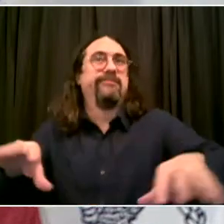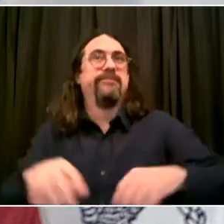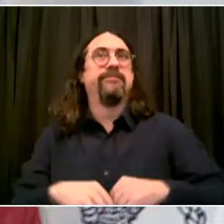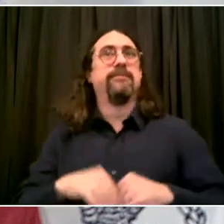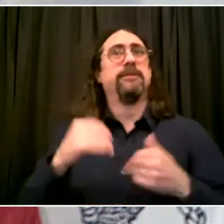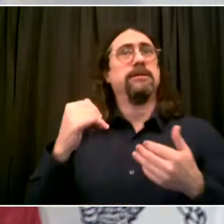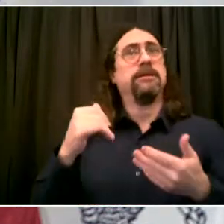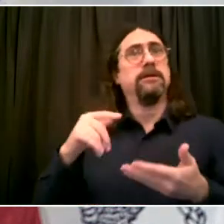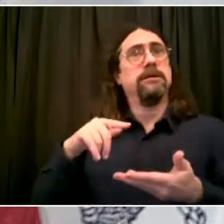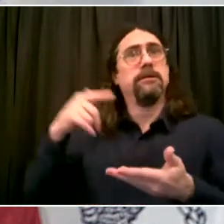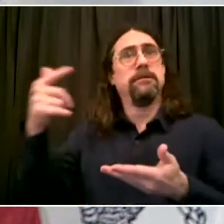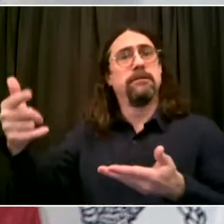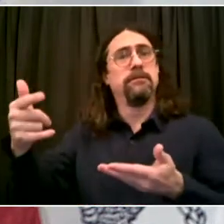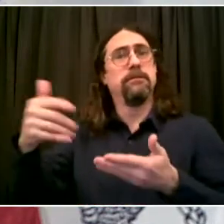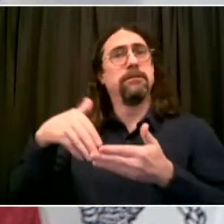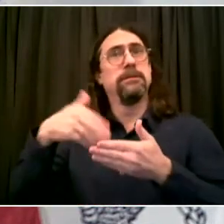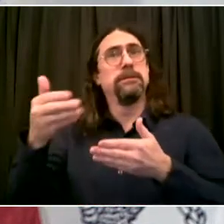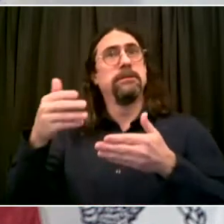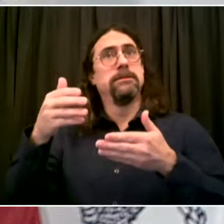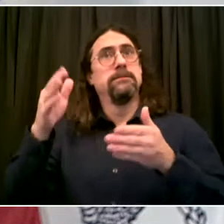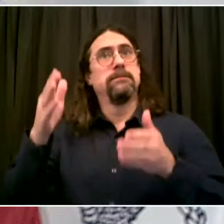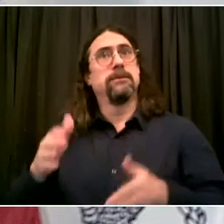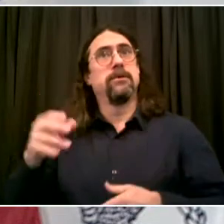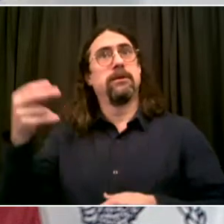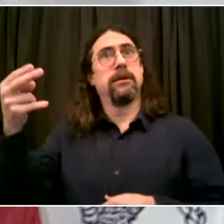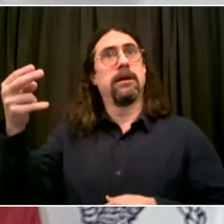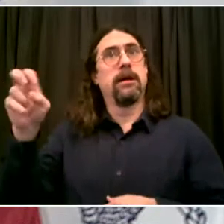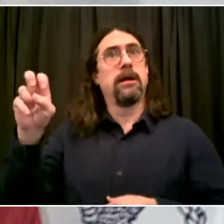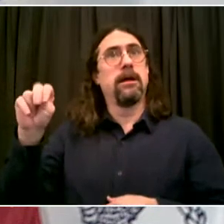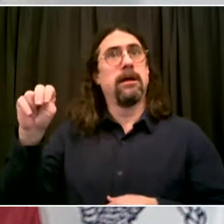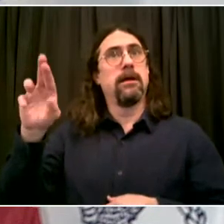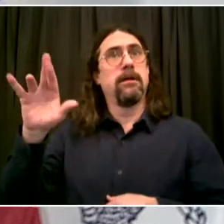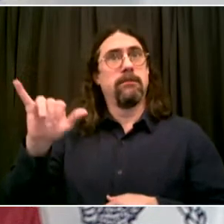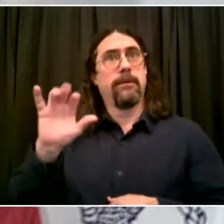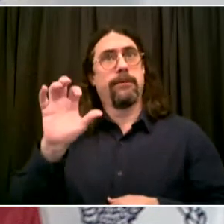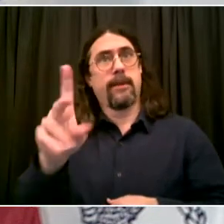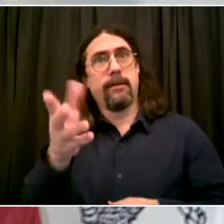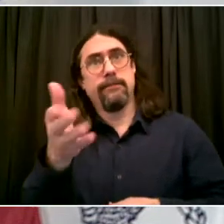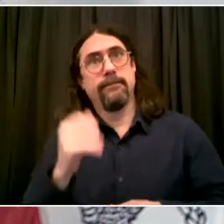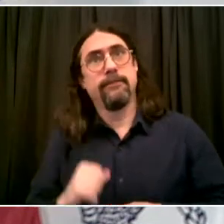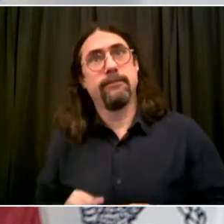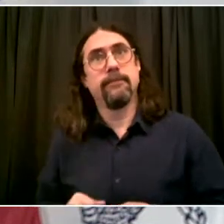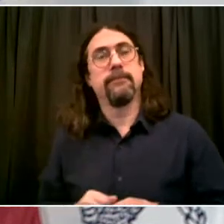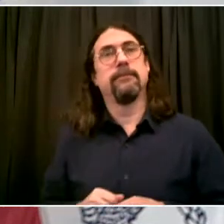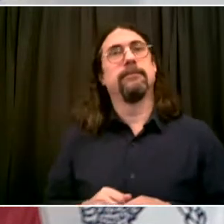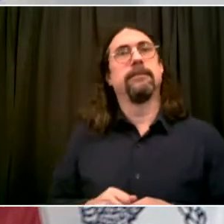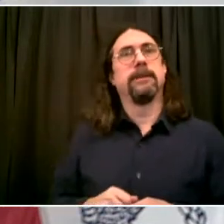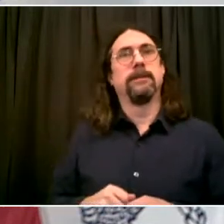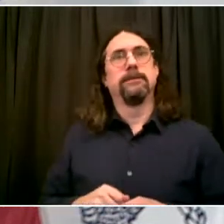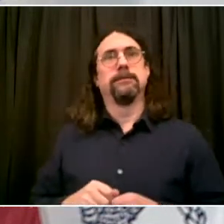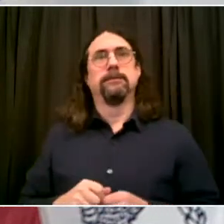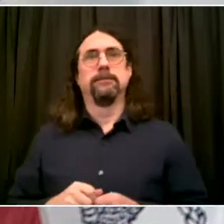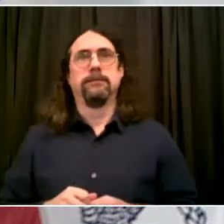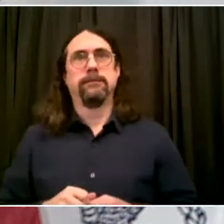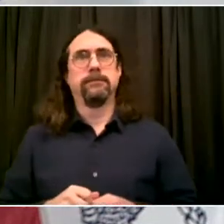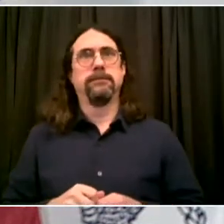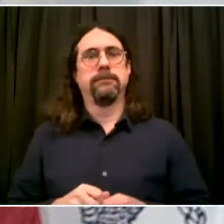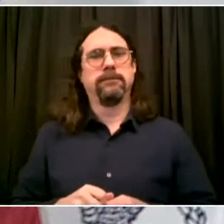GOING TO DO A LOT MORE WHEN WE HAVE SUPPLY. GO AHEAD HENRY. Reporter: I WOULD JUST LIKE